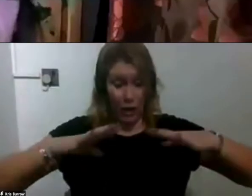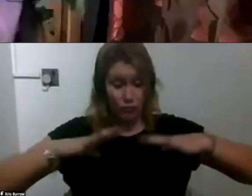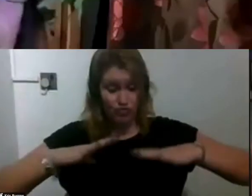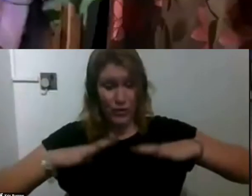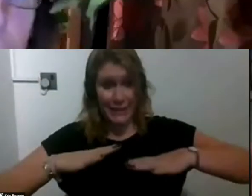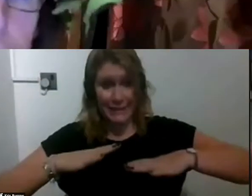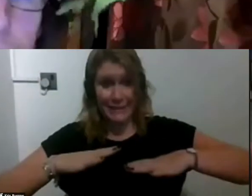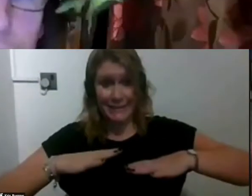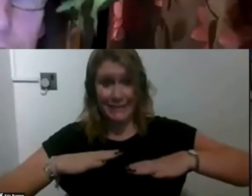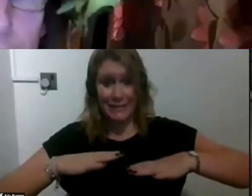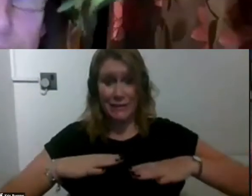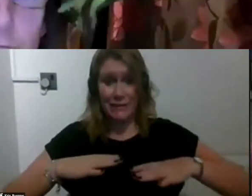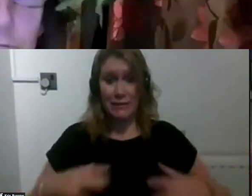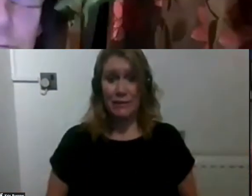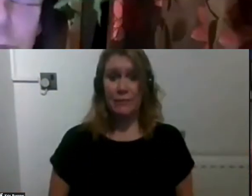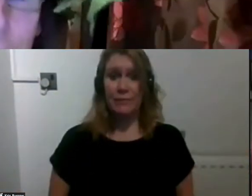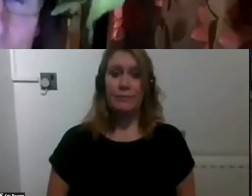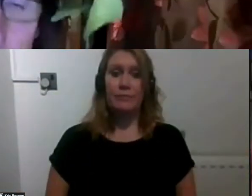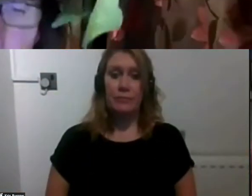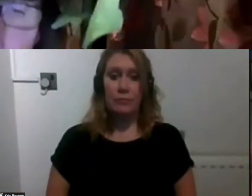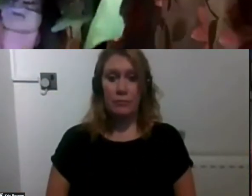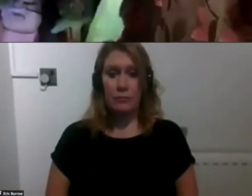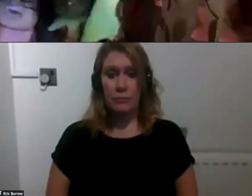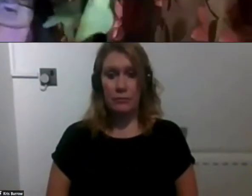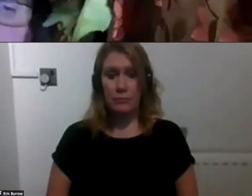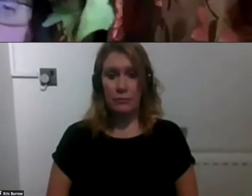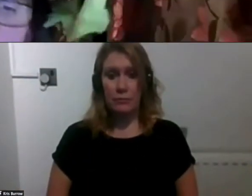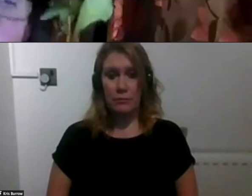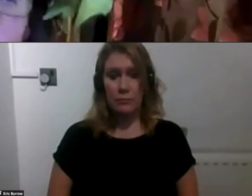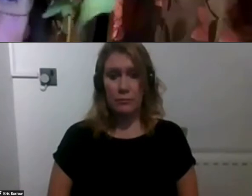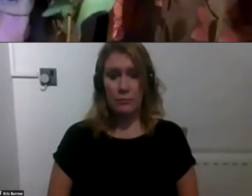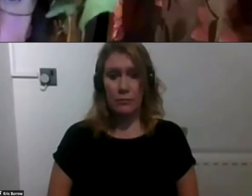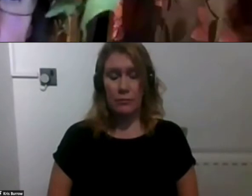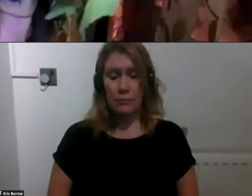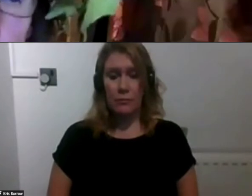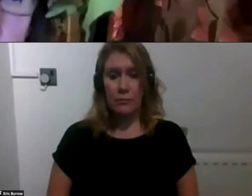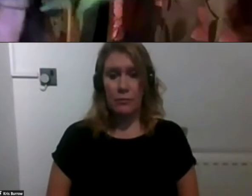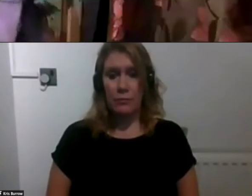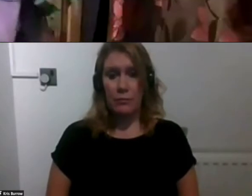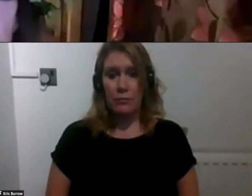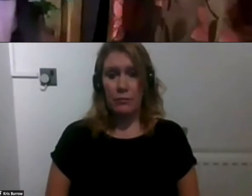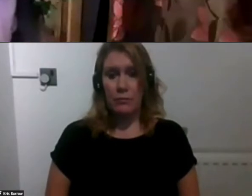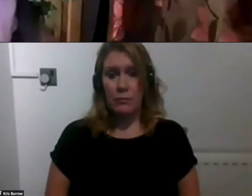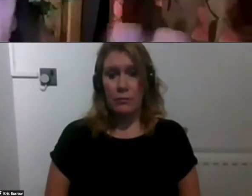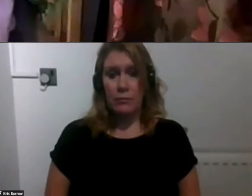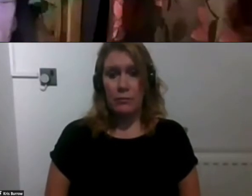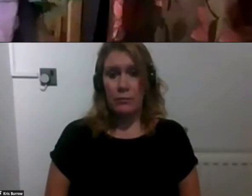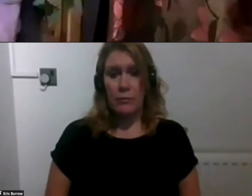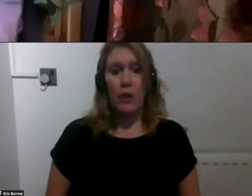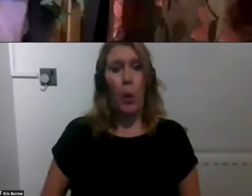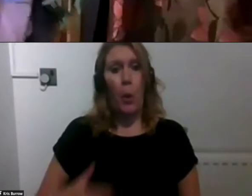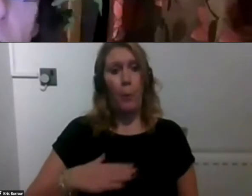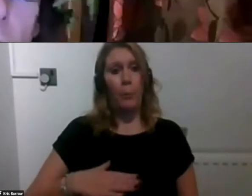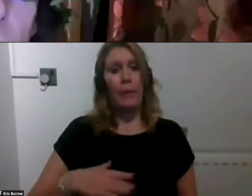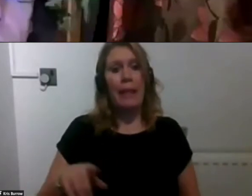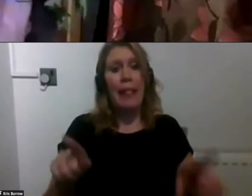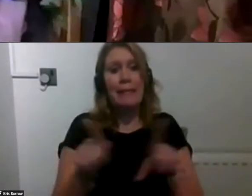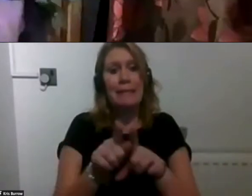Fantastic. I would like to keep the same theme going so also on the topic of the